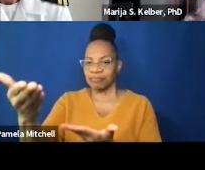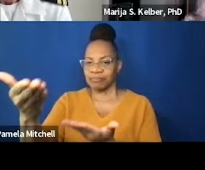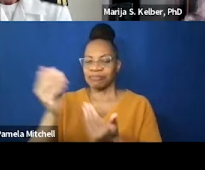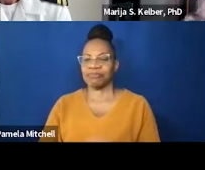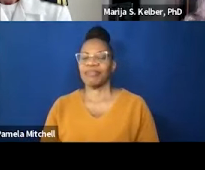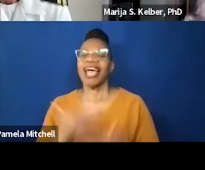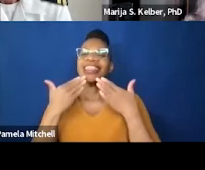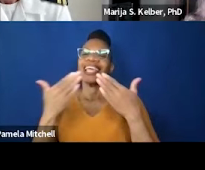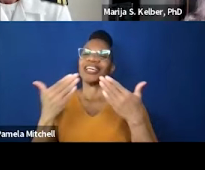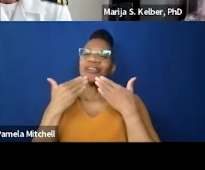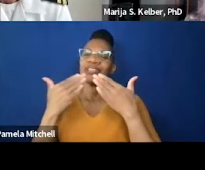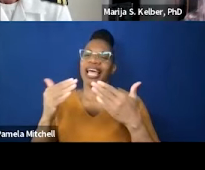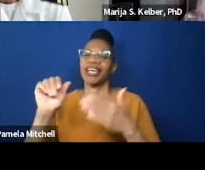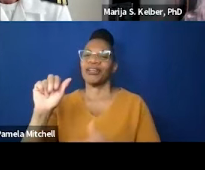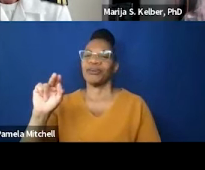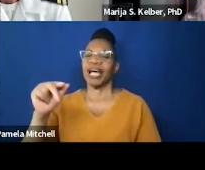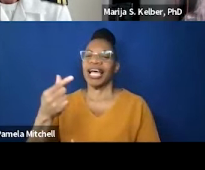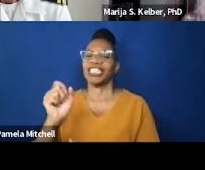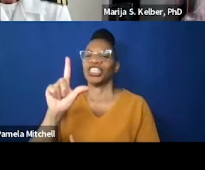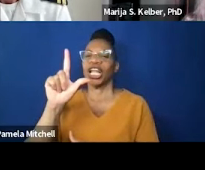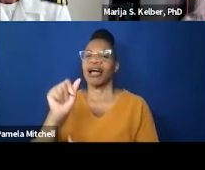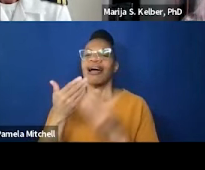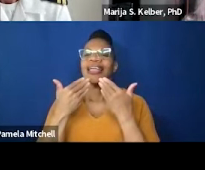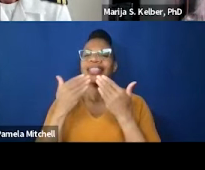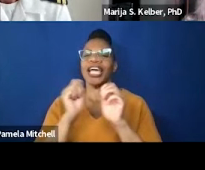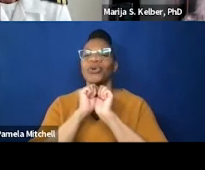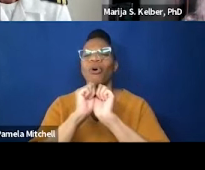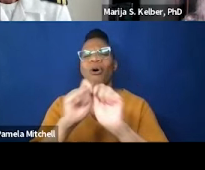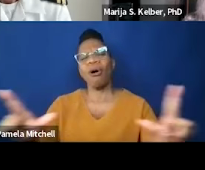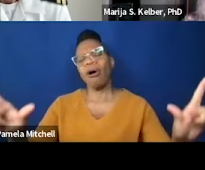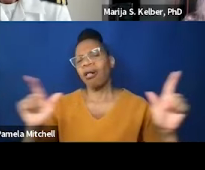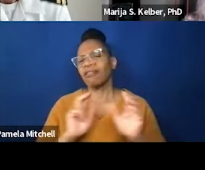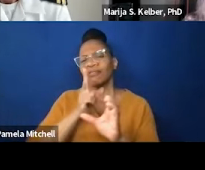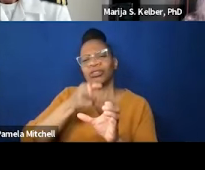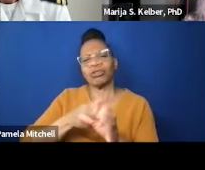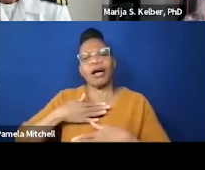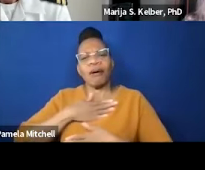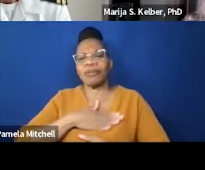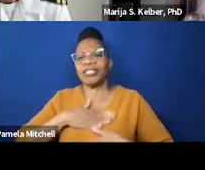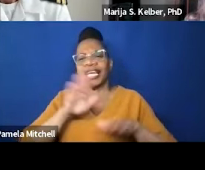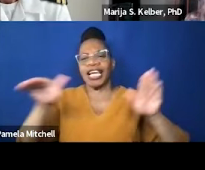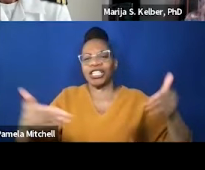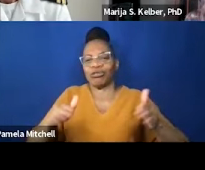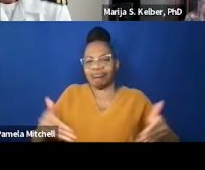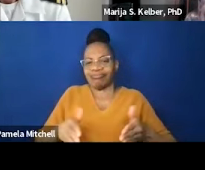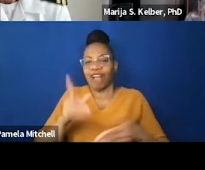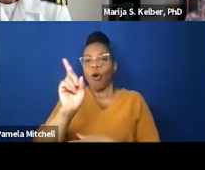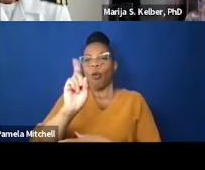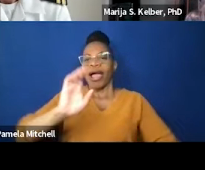Thank you so much, Angela, and thank you everyone for joining. I really appreciate all of you introducing yourselves in the chat.